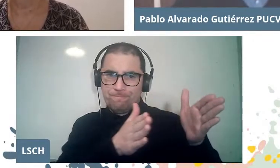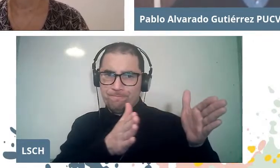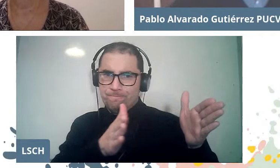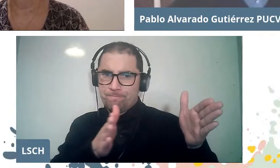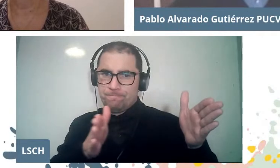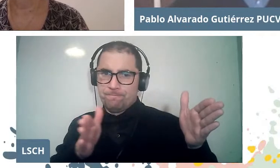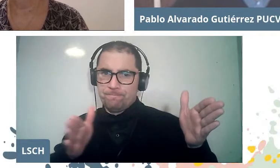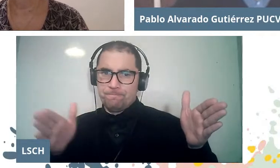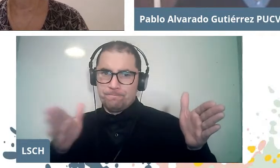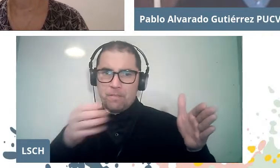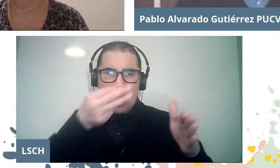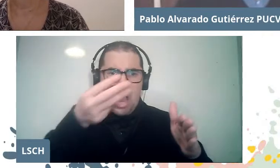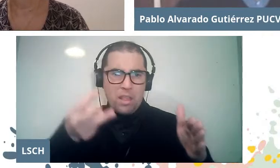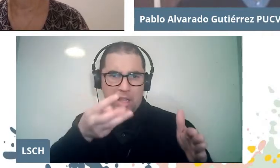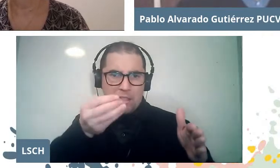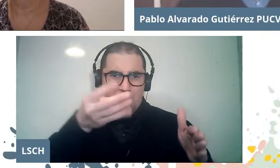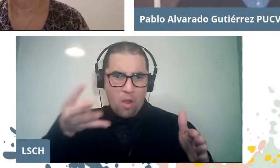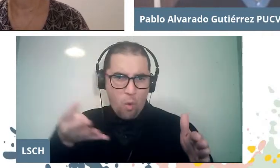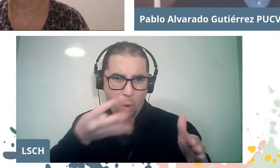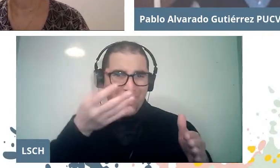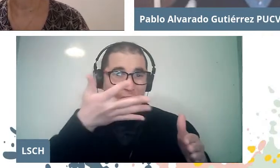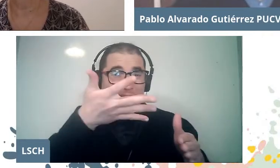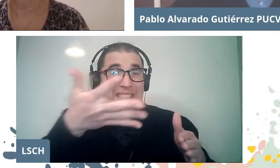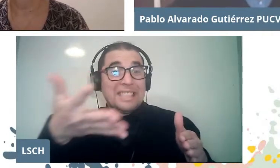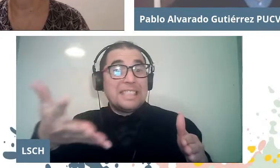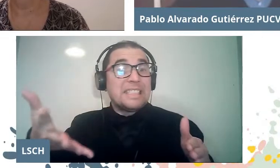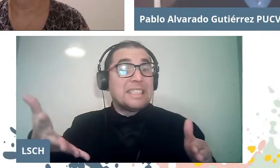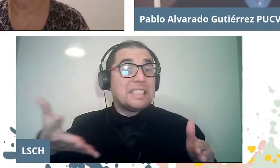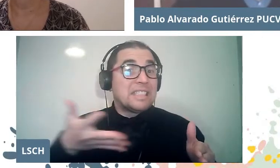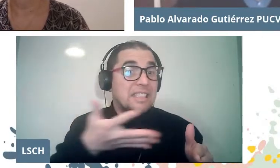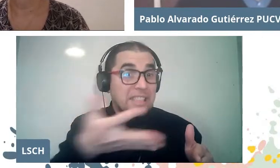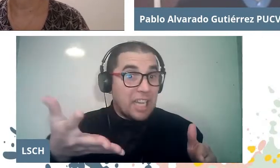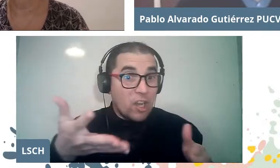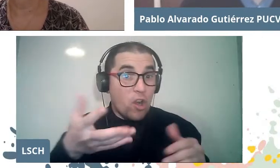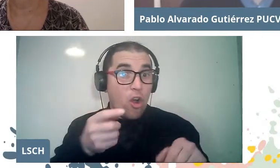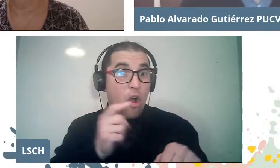3, 4 to 5 hours, with 2 to 3 intermissions,